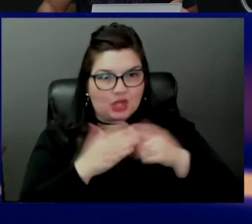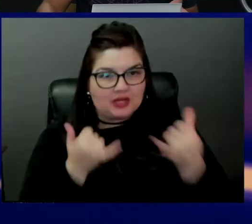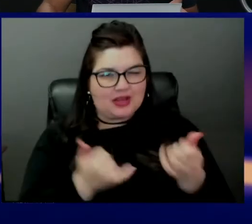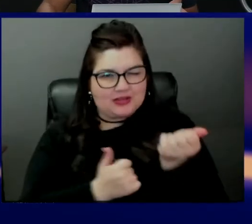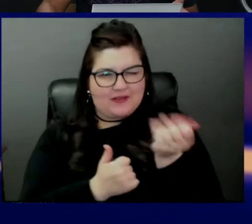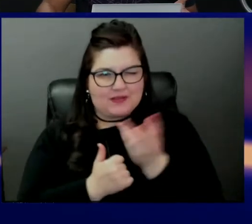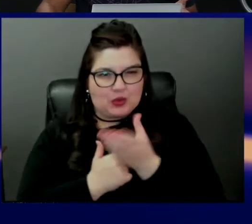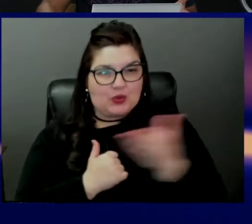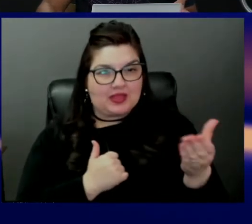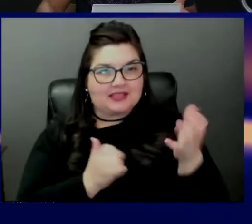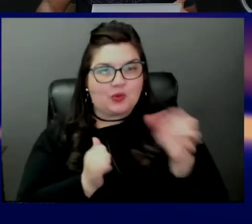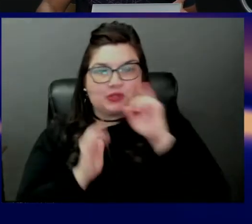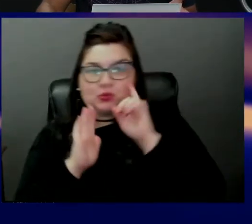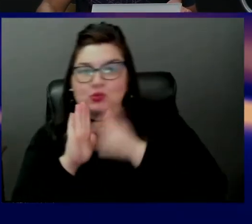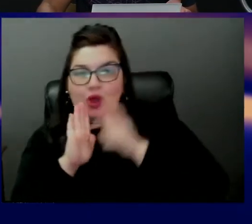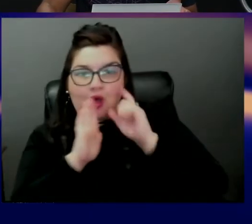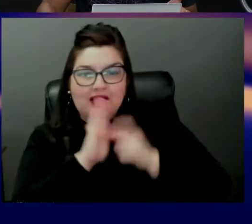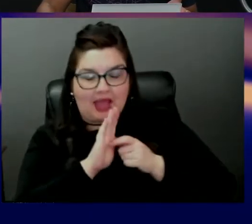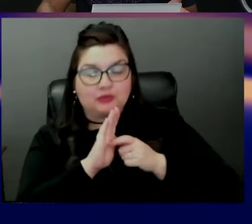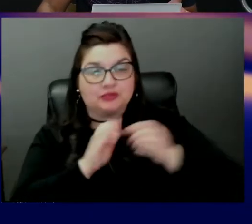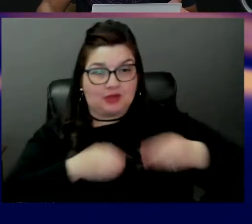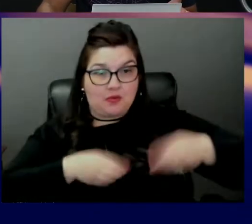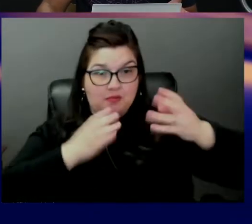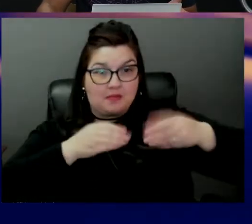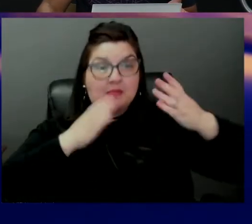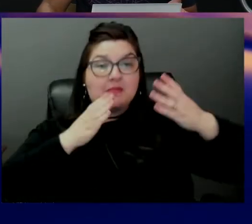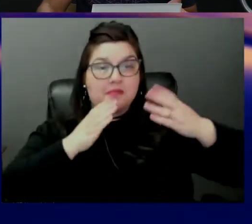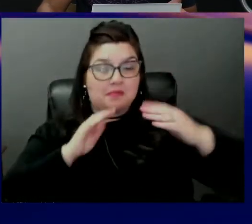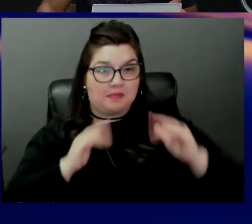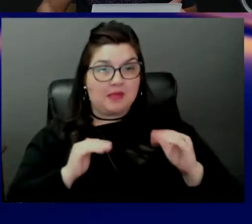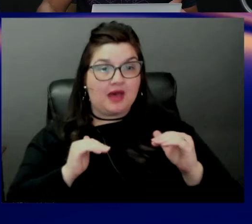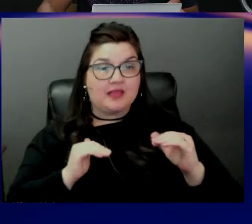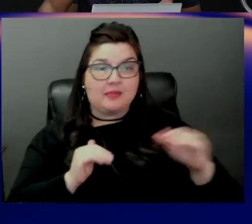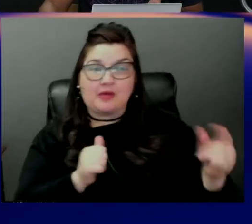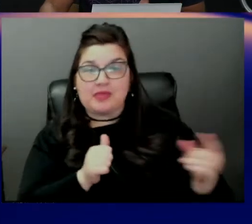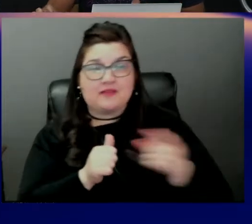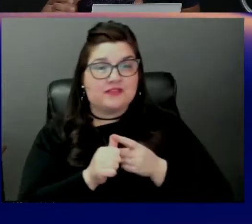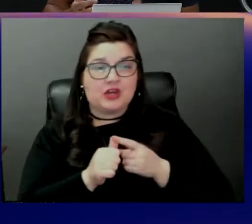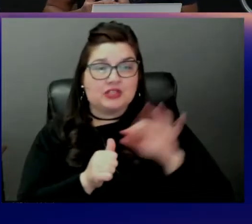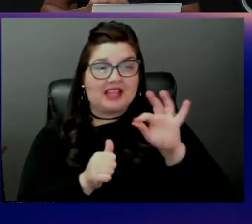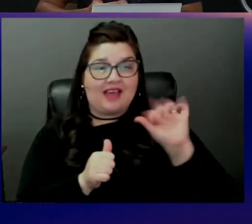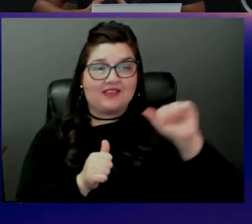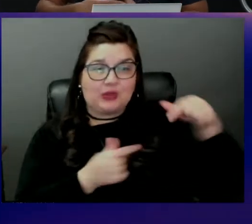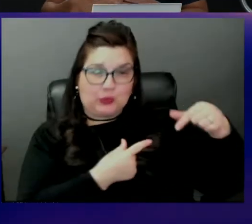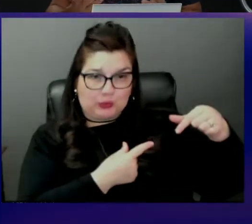So let's scroll all the way down to the bottom. The very first FAQ, the frequently asked question is, how do I get the free voucher